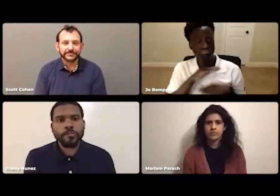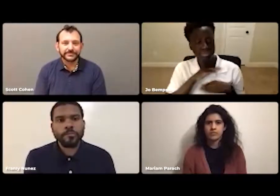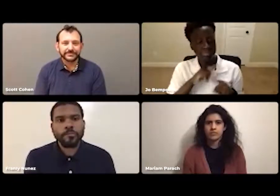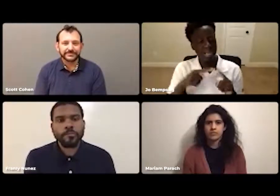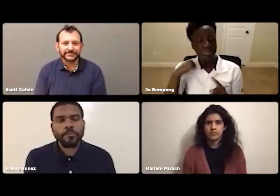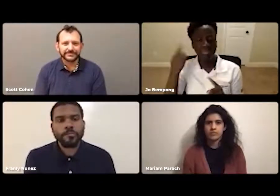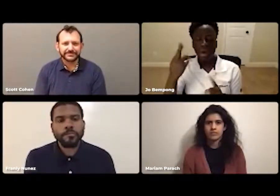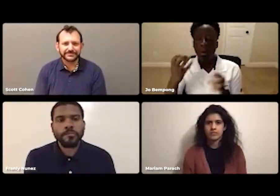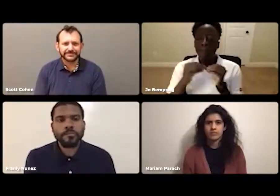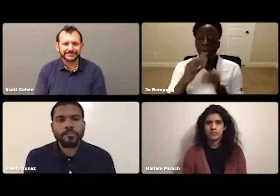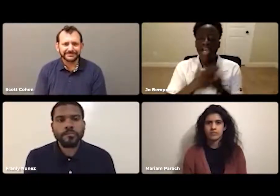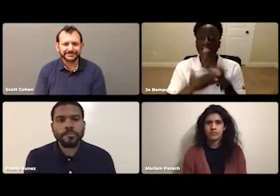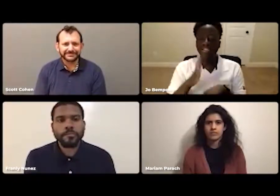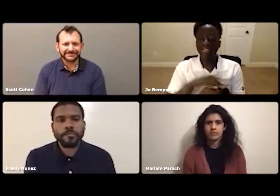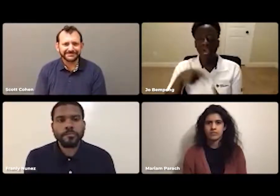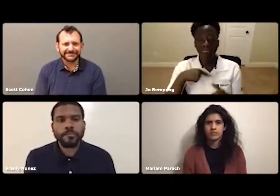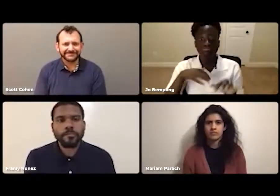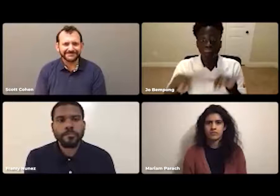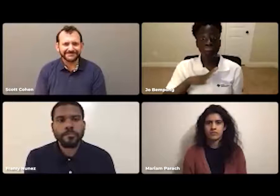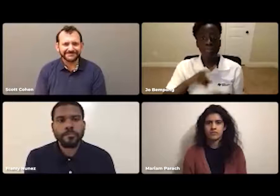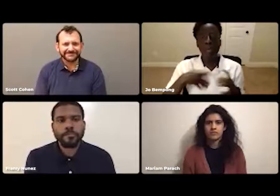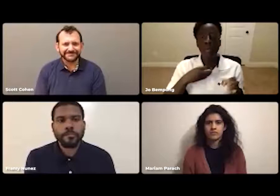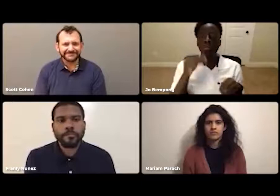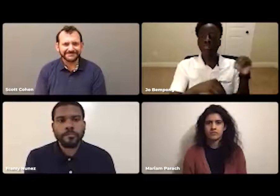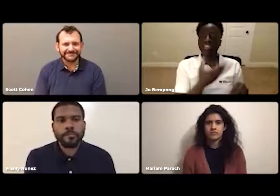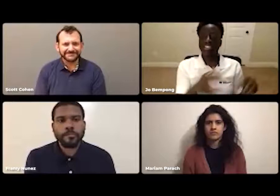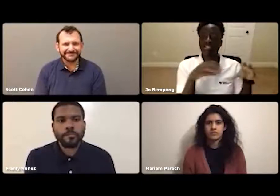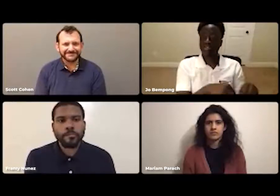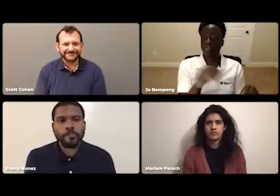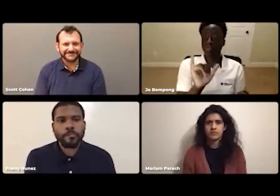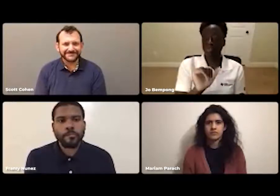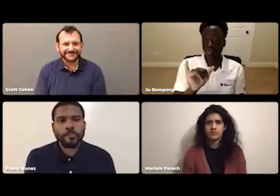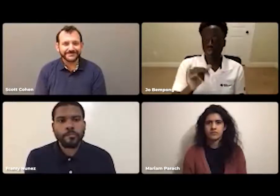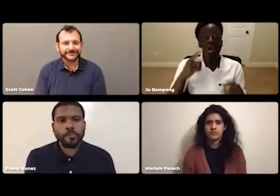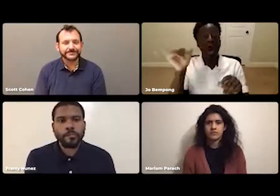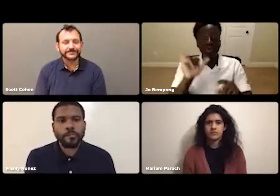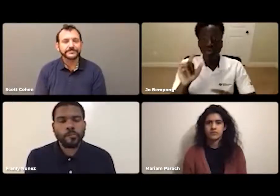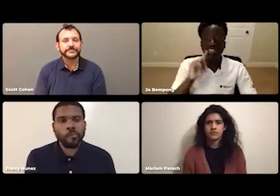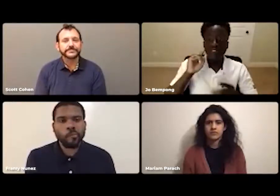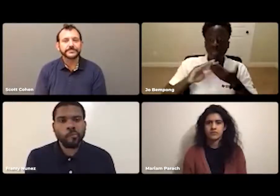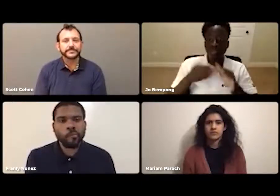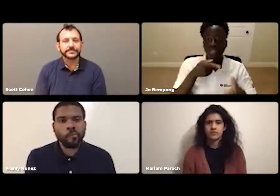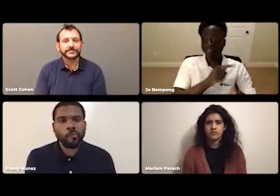After one year, I was satisfied with my courses, but I wanted something more hands-on.